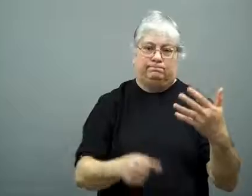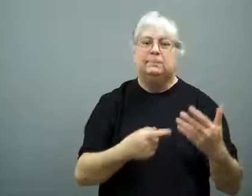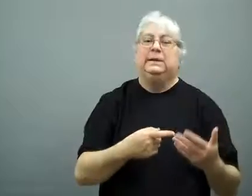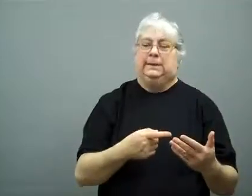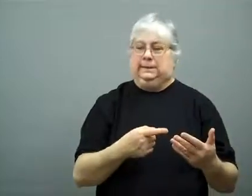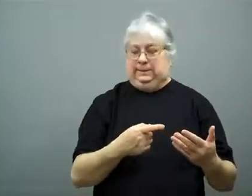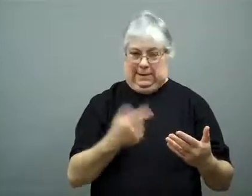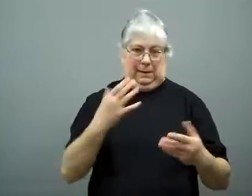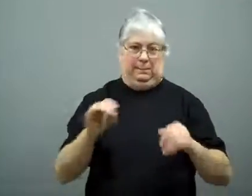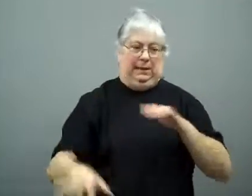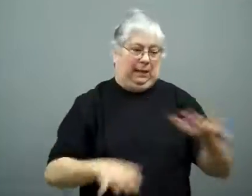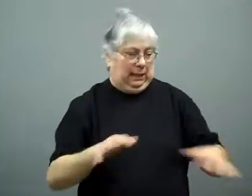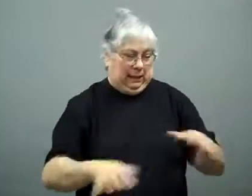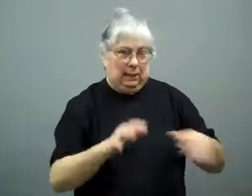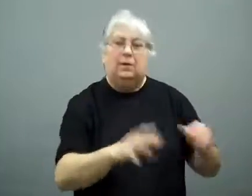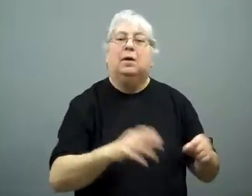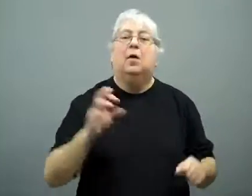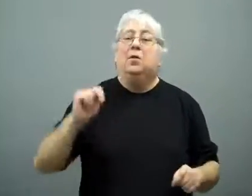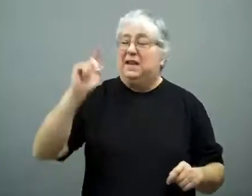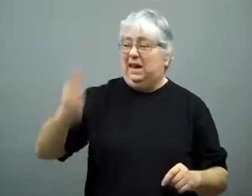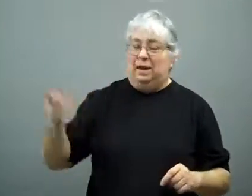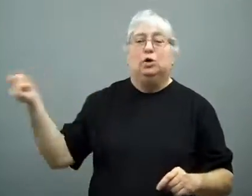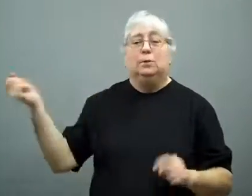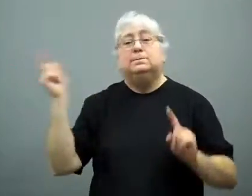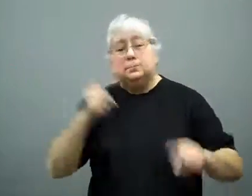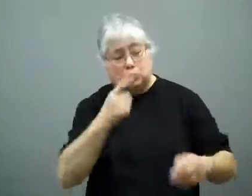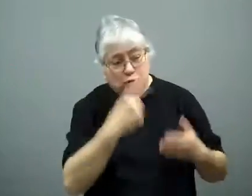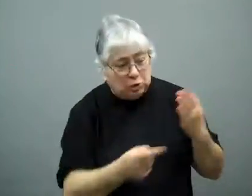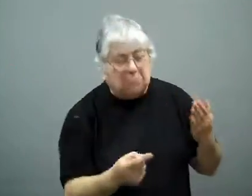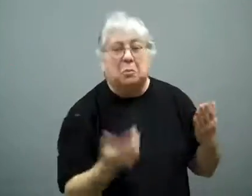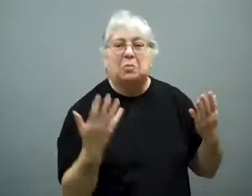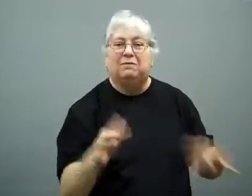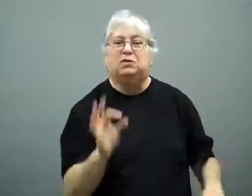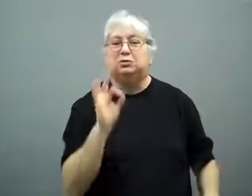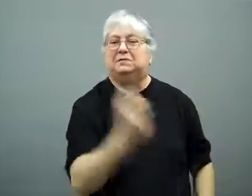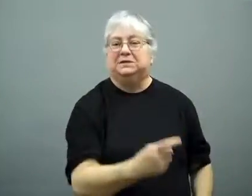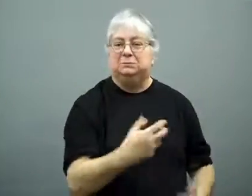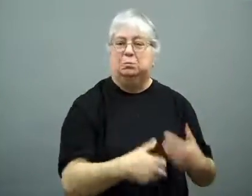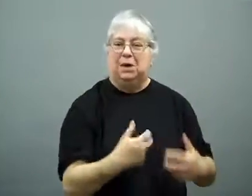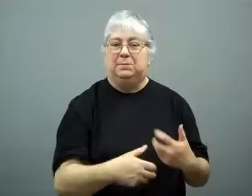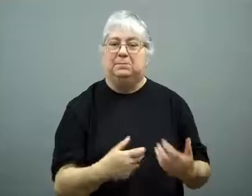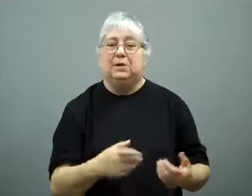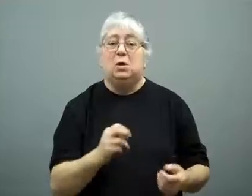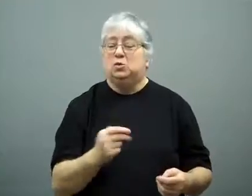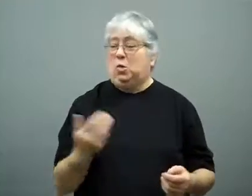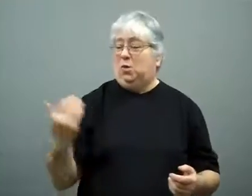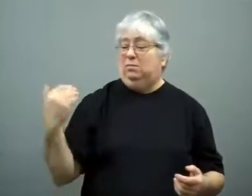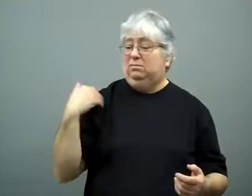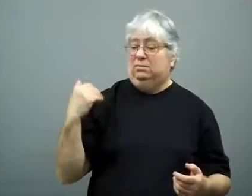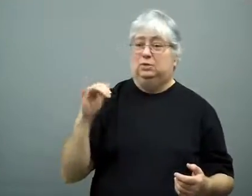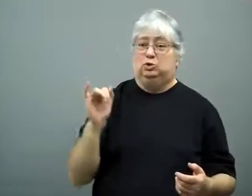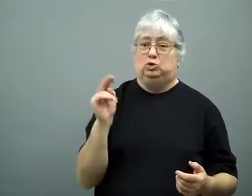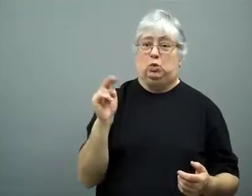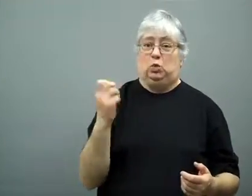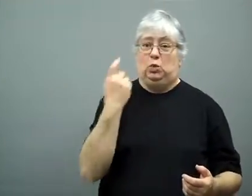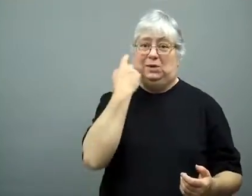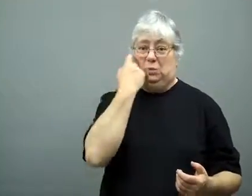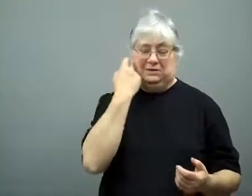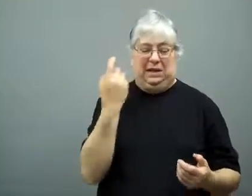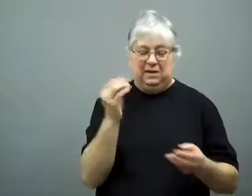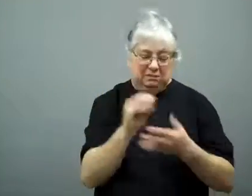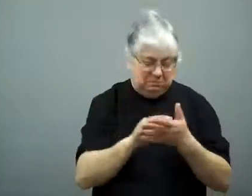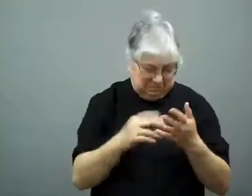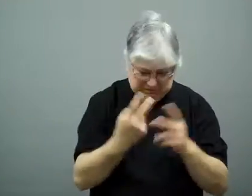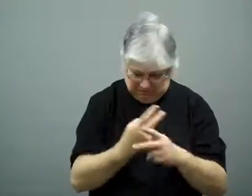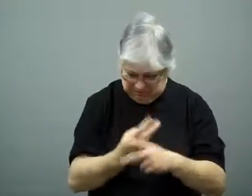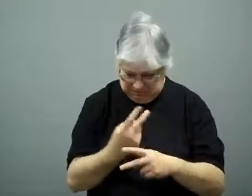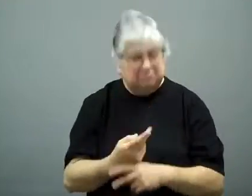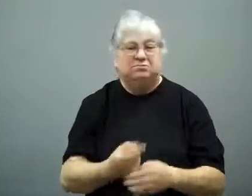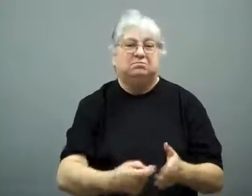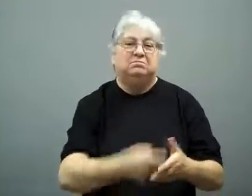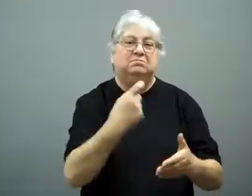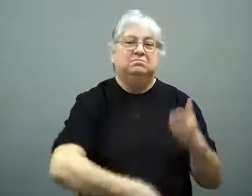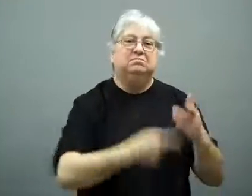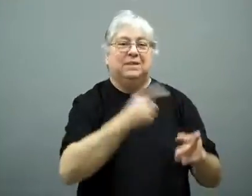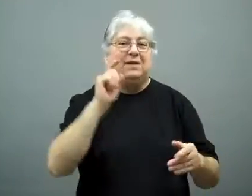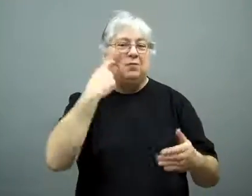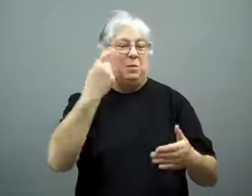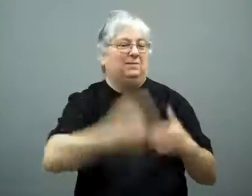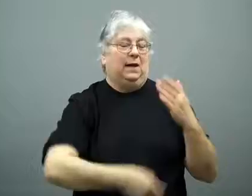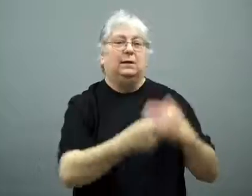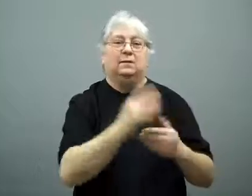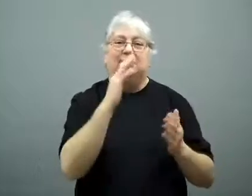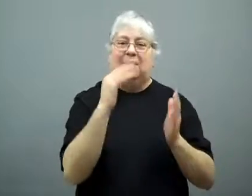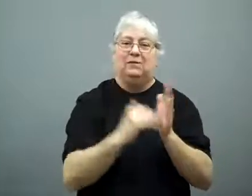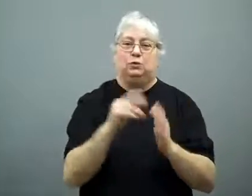The plant was on notice, and the issues were fixed upon a return inspection.